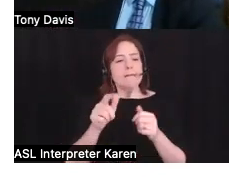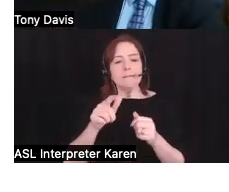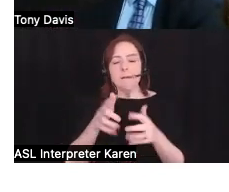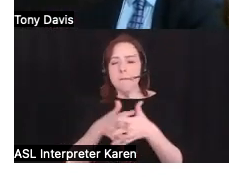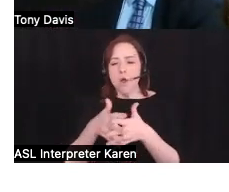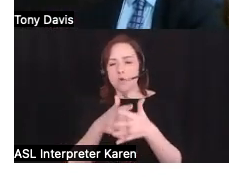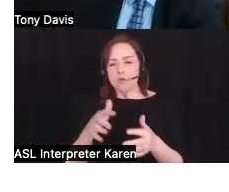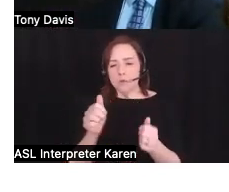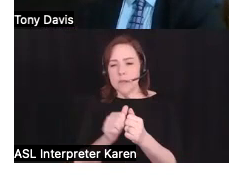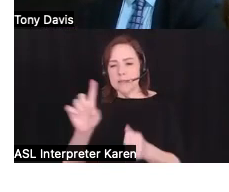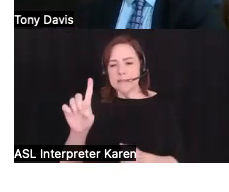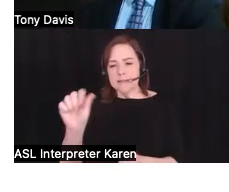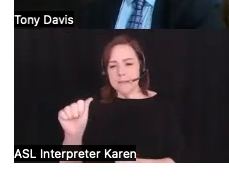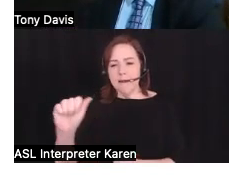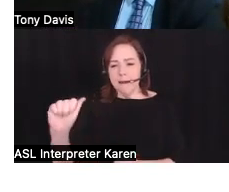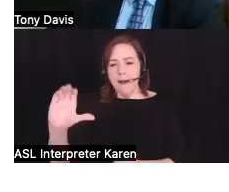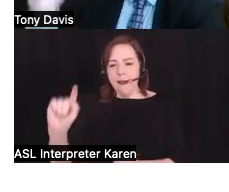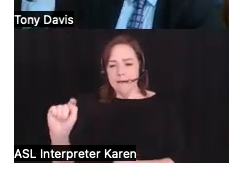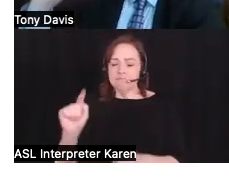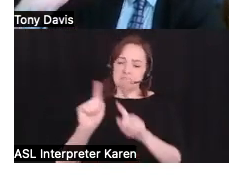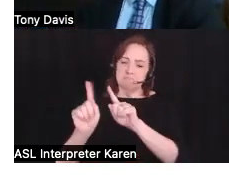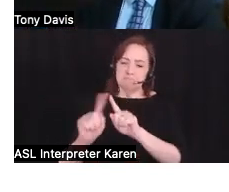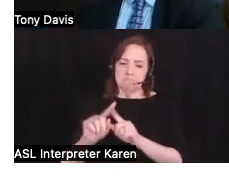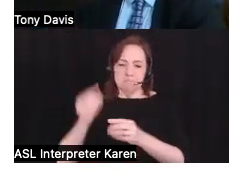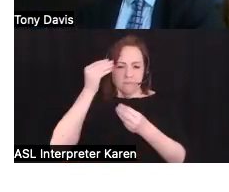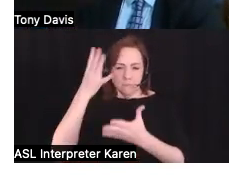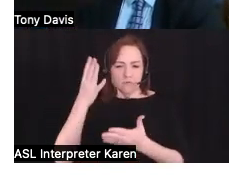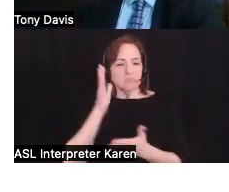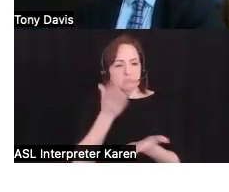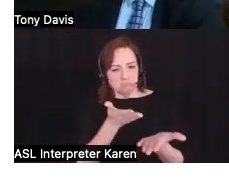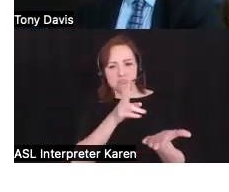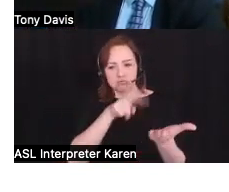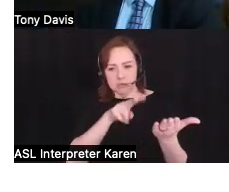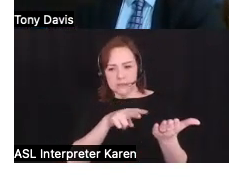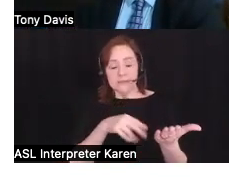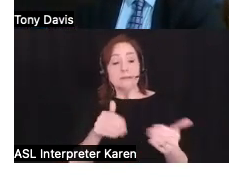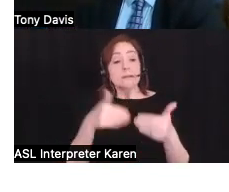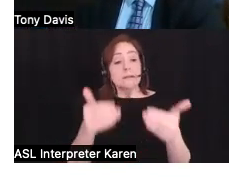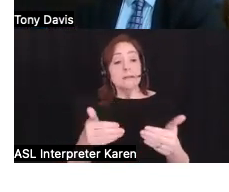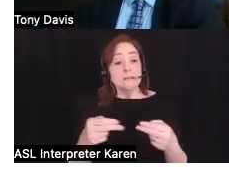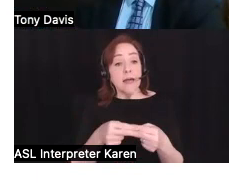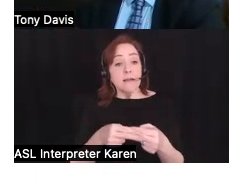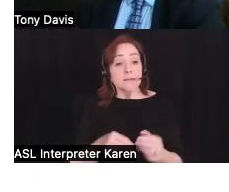information that you need to know and then lastly um if you'll go to the next slide.